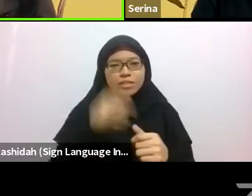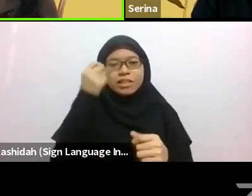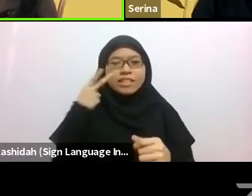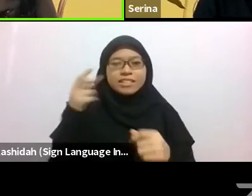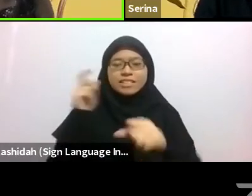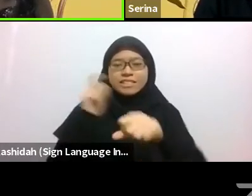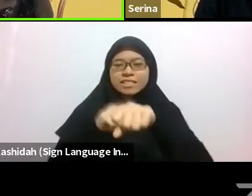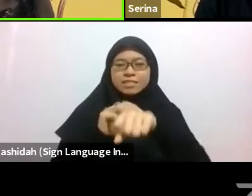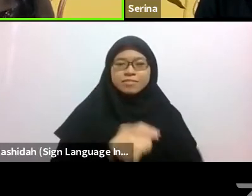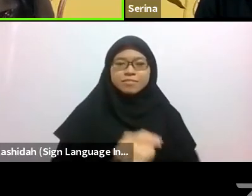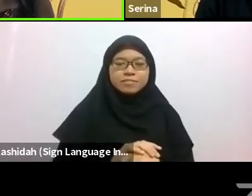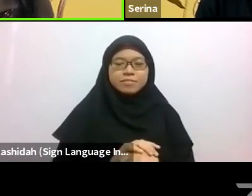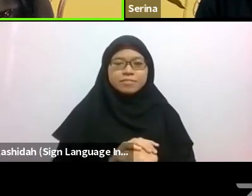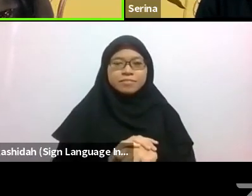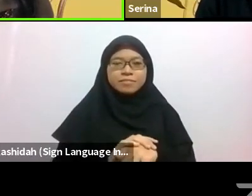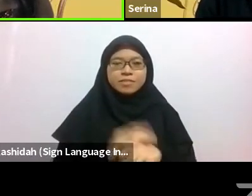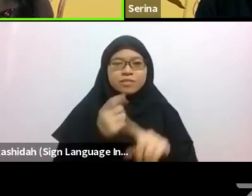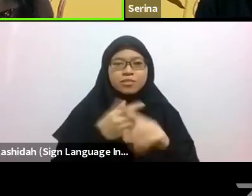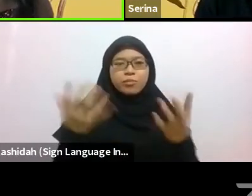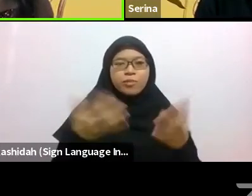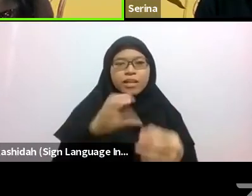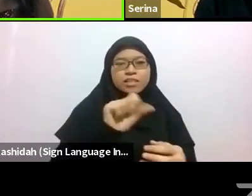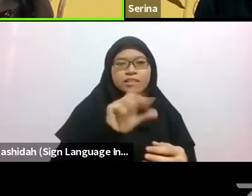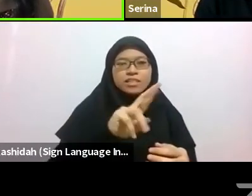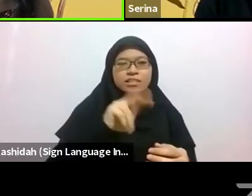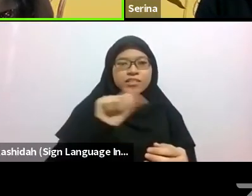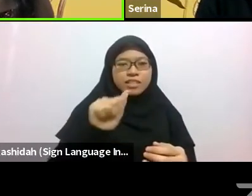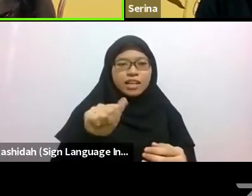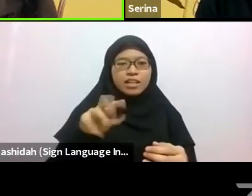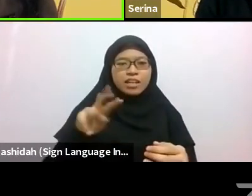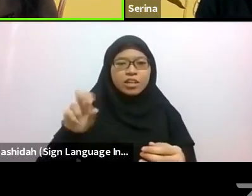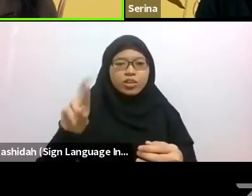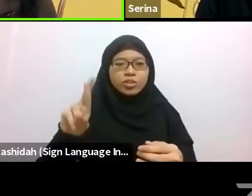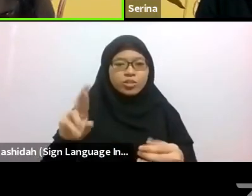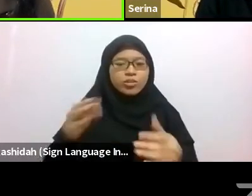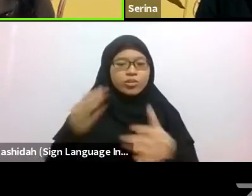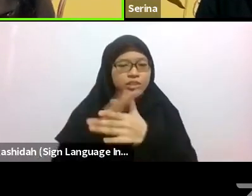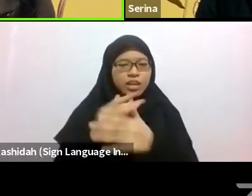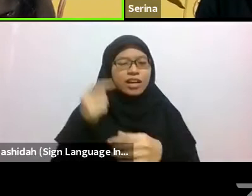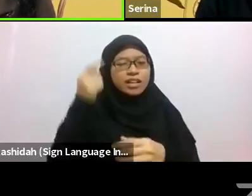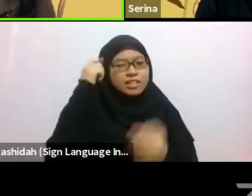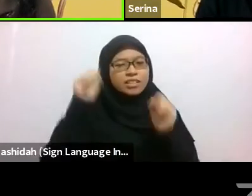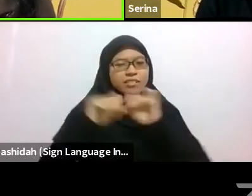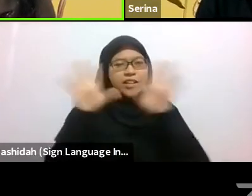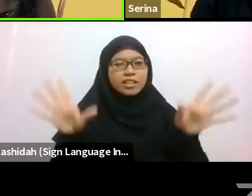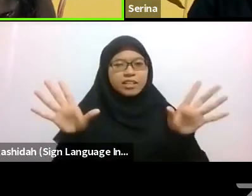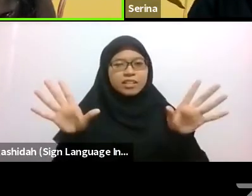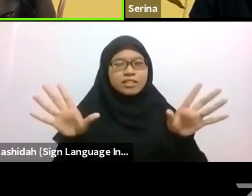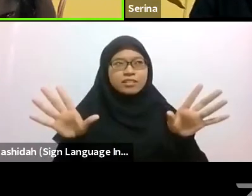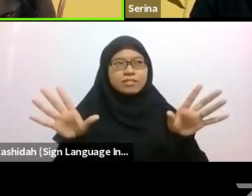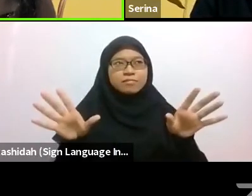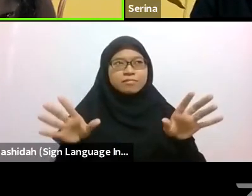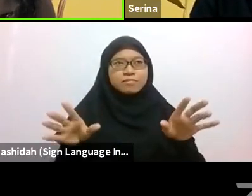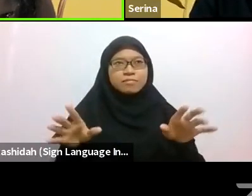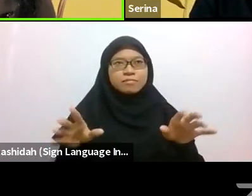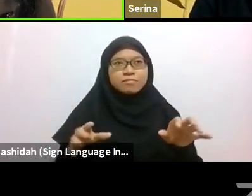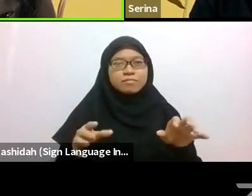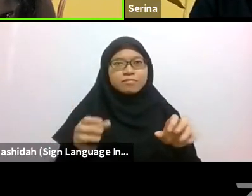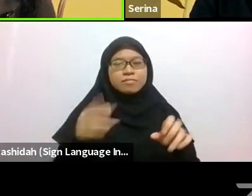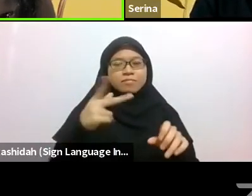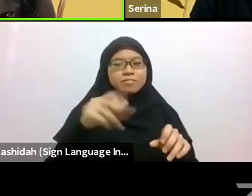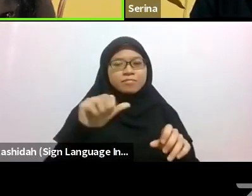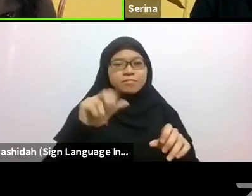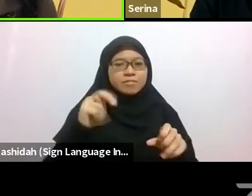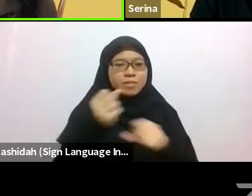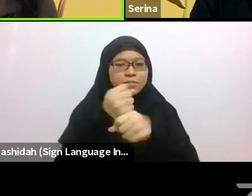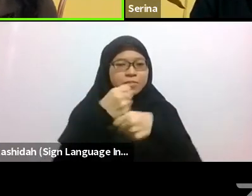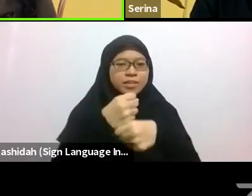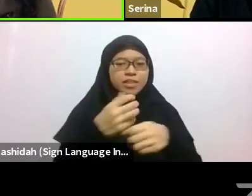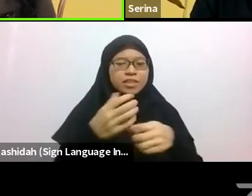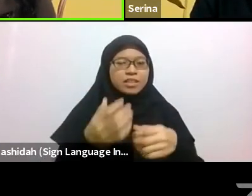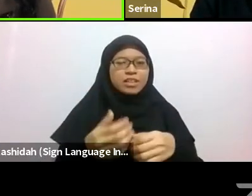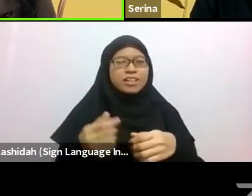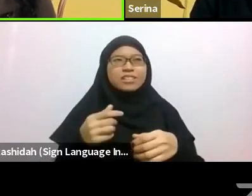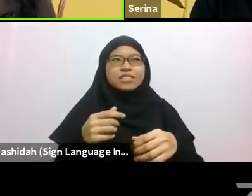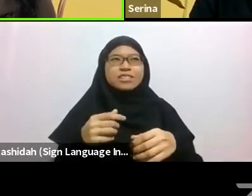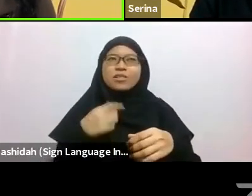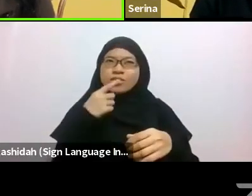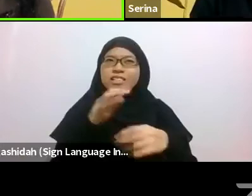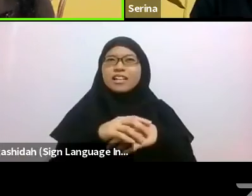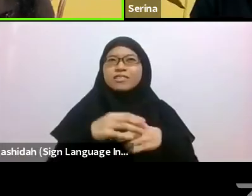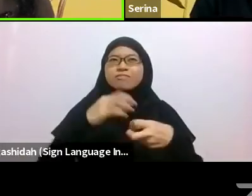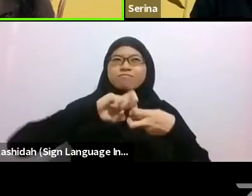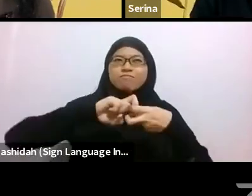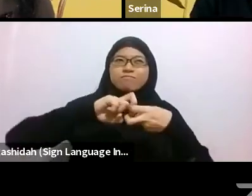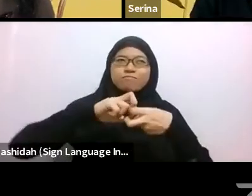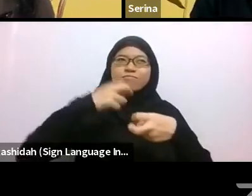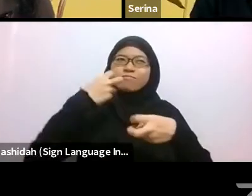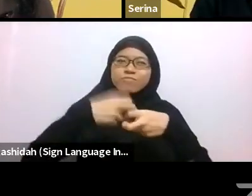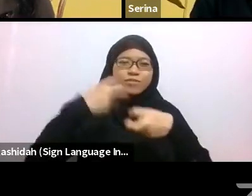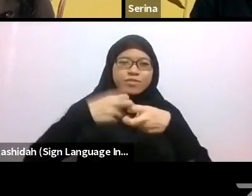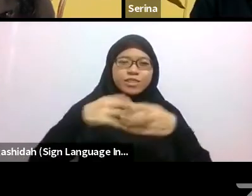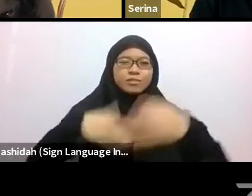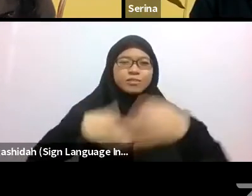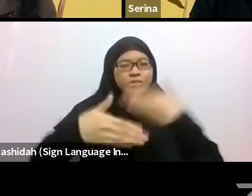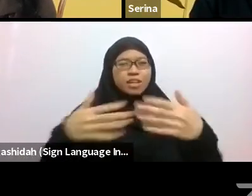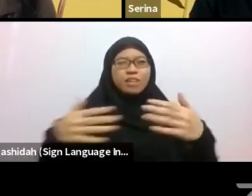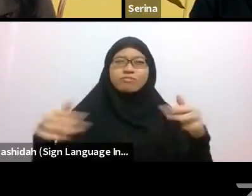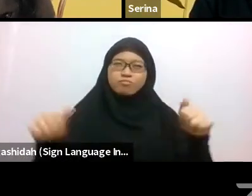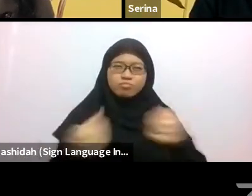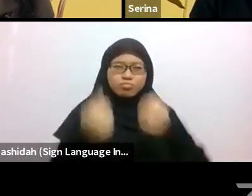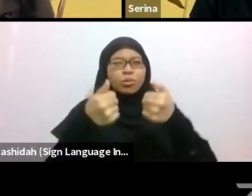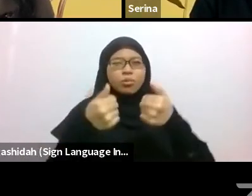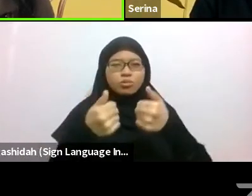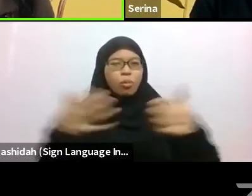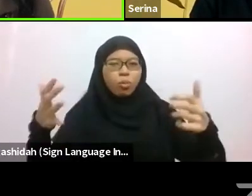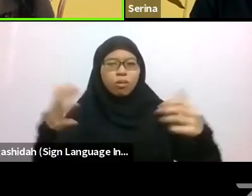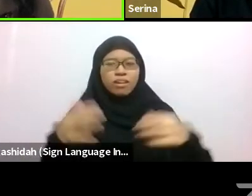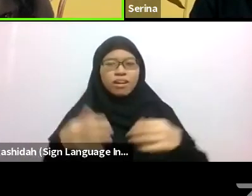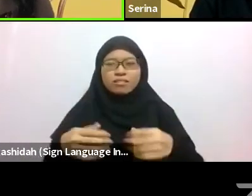I think from what Serina and nor have shared, it’s clear that kin making is not really—I would say it’s a difficult process. It can be quite challenging and frustrate us sometimes as well.